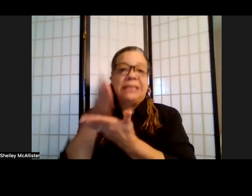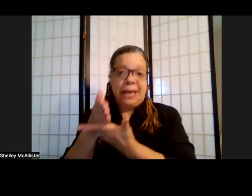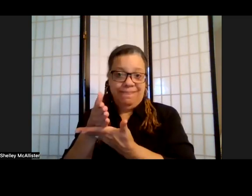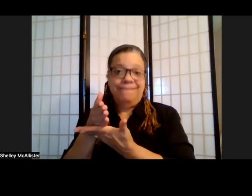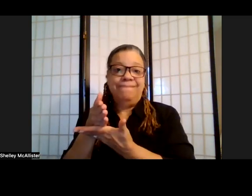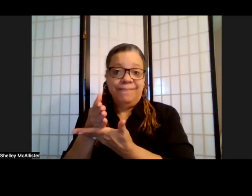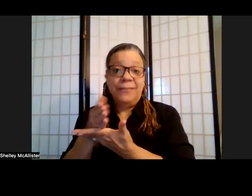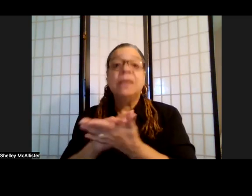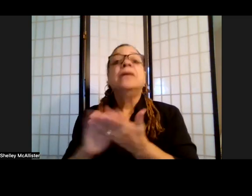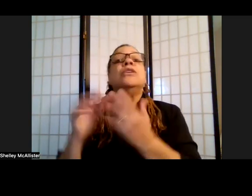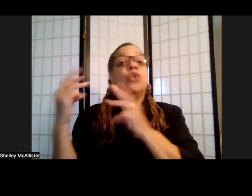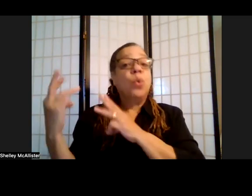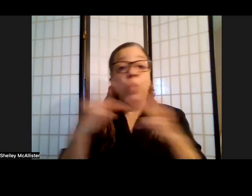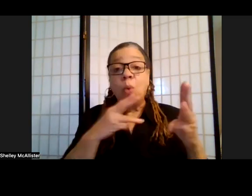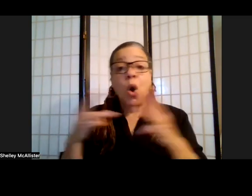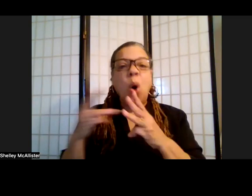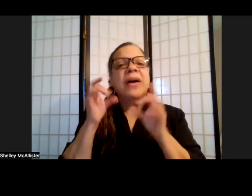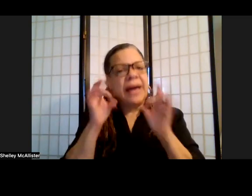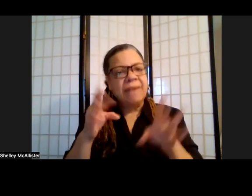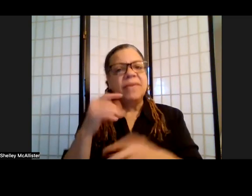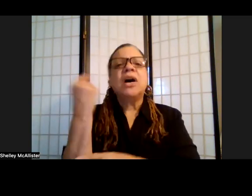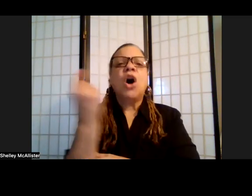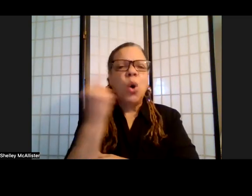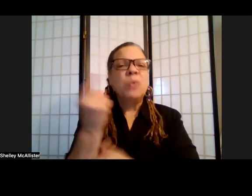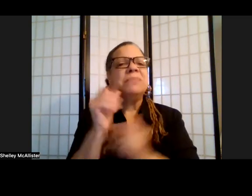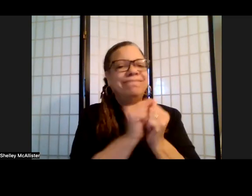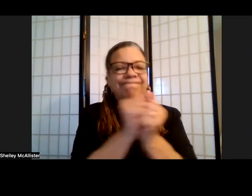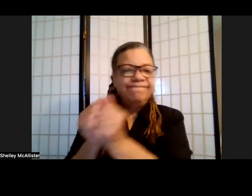War and conflict have always been harbingers of injury and infection,